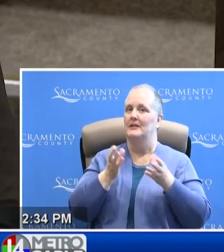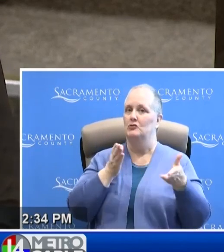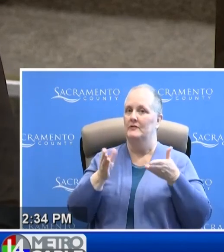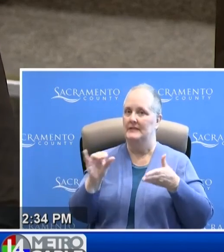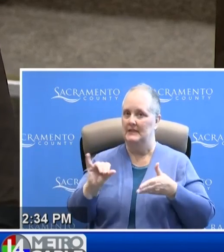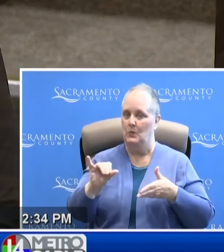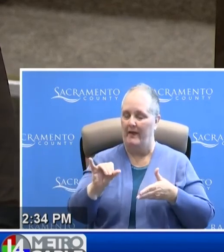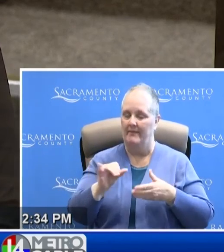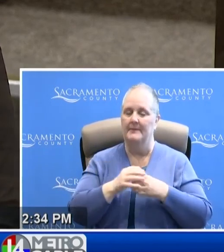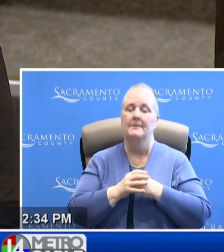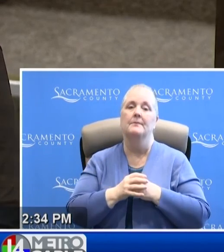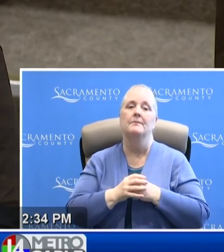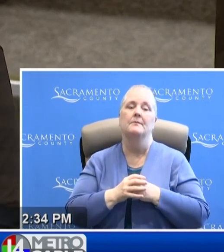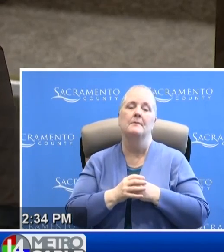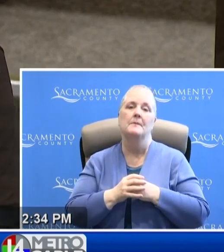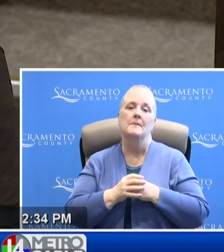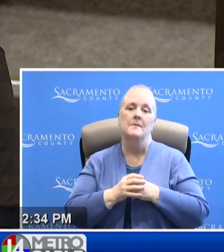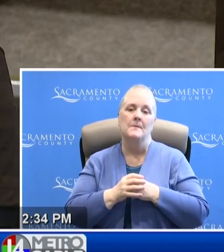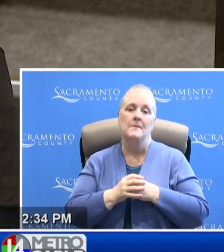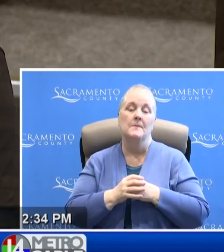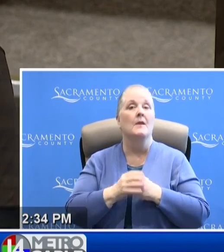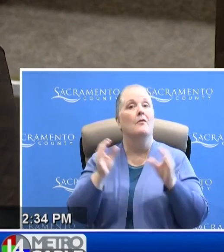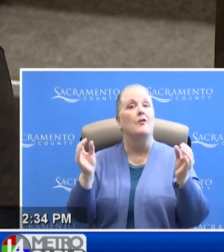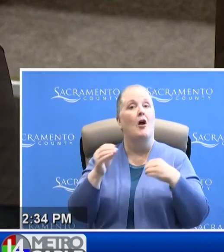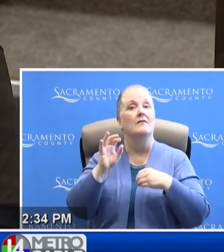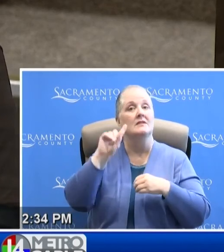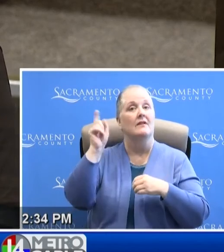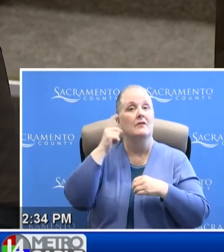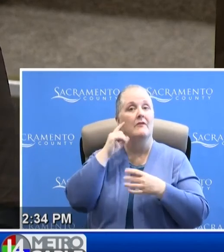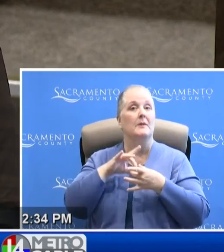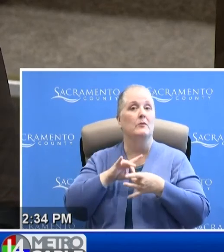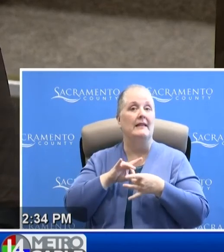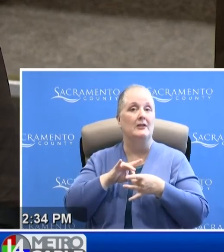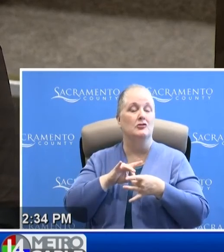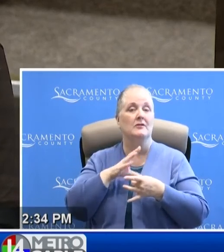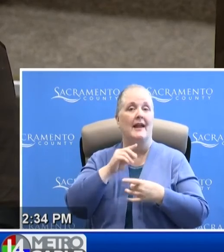were there and available. The Office of Governmental Relations and Legislation